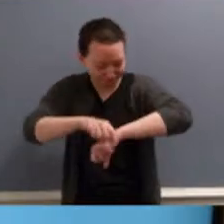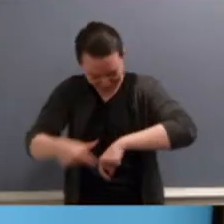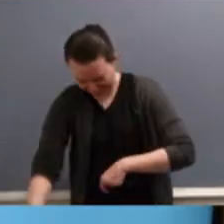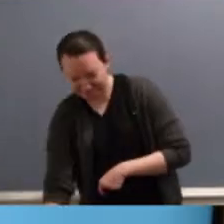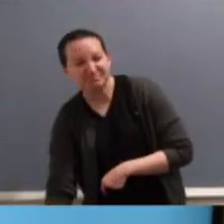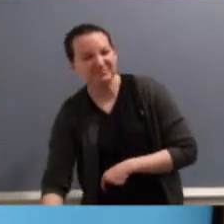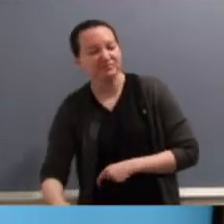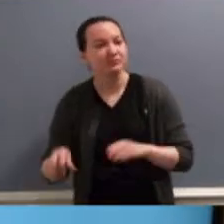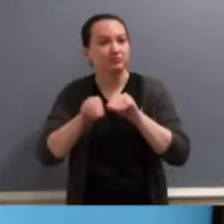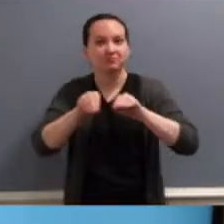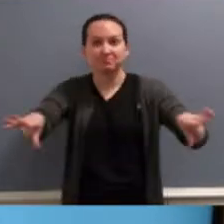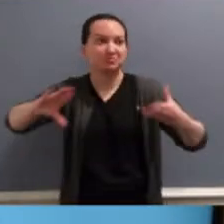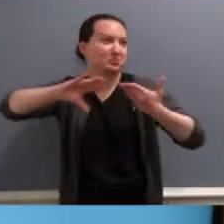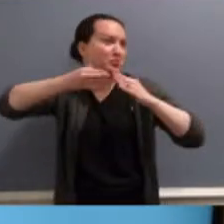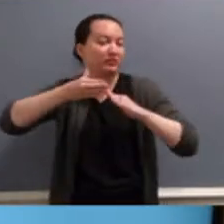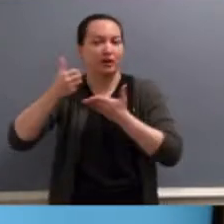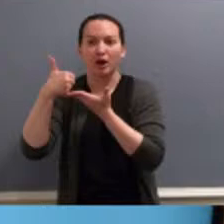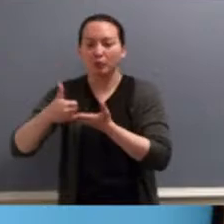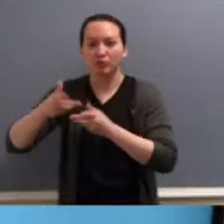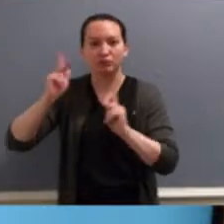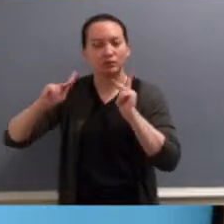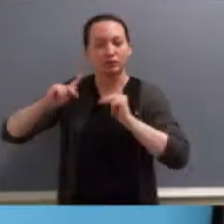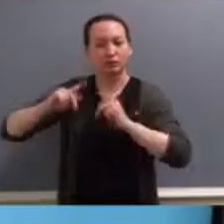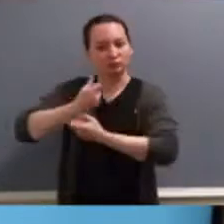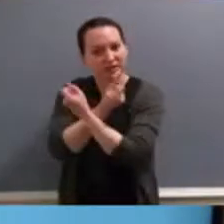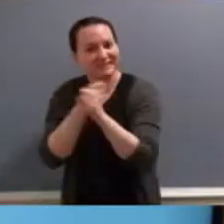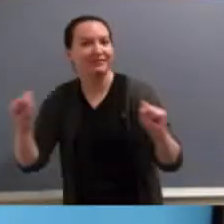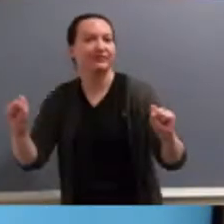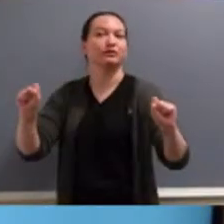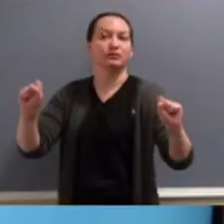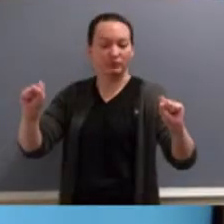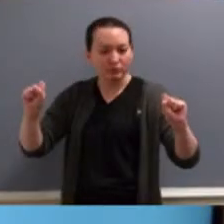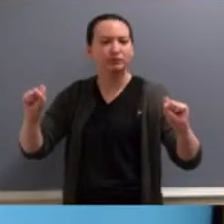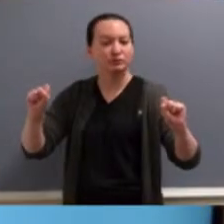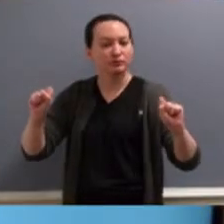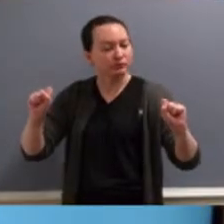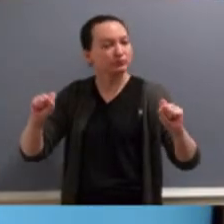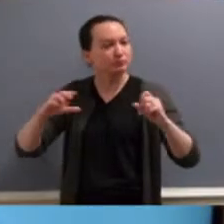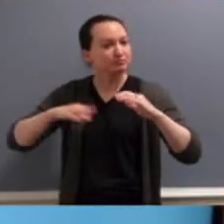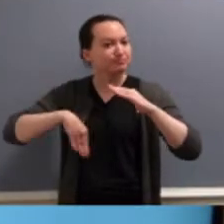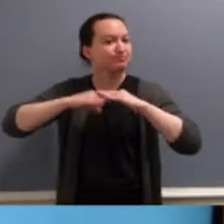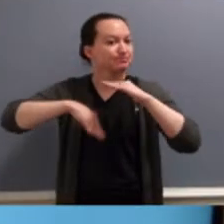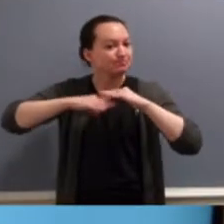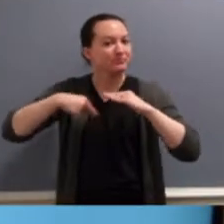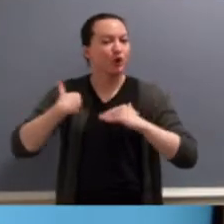out into the in the community helping to keep the population or the capacity of our justice center